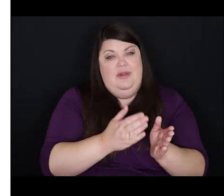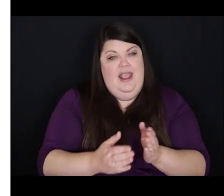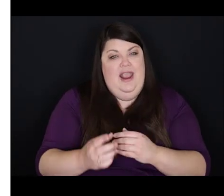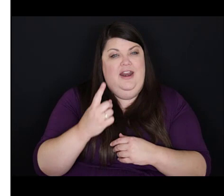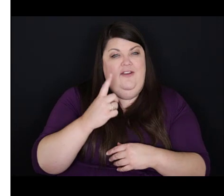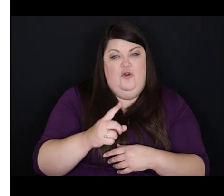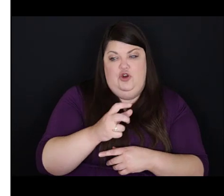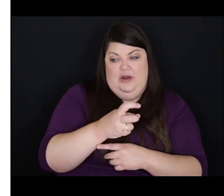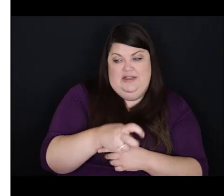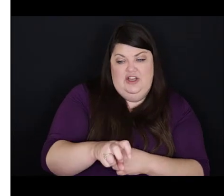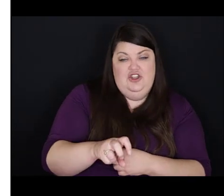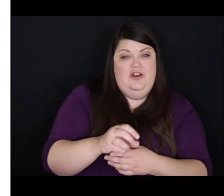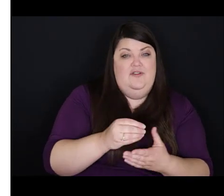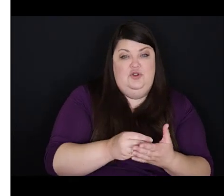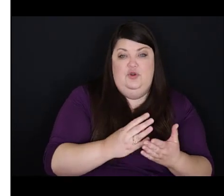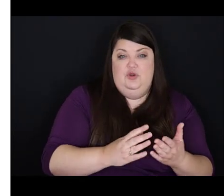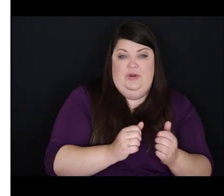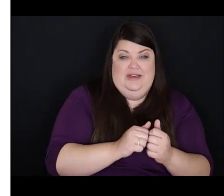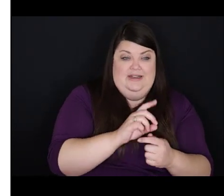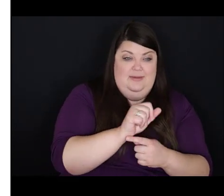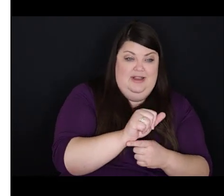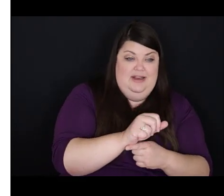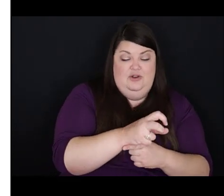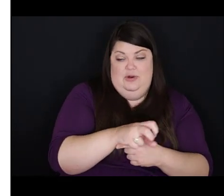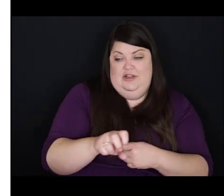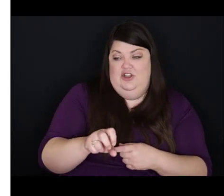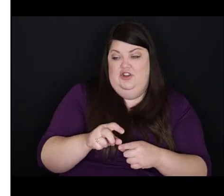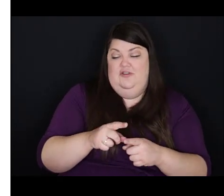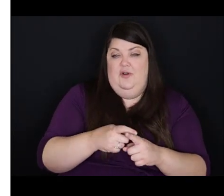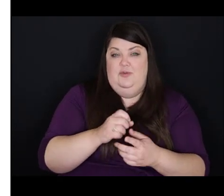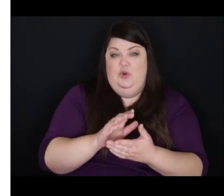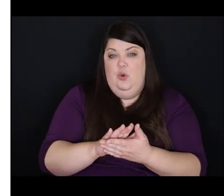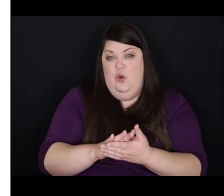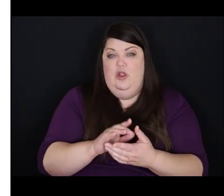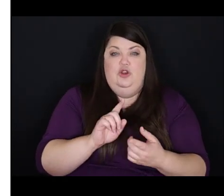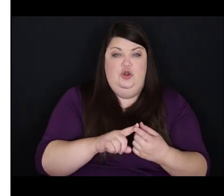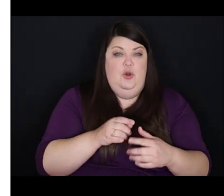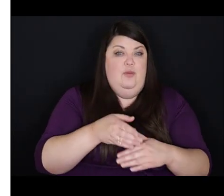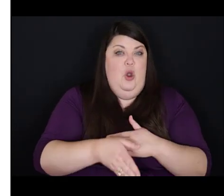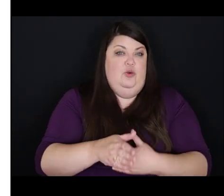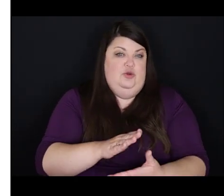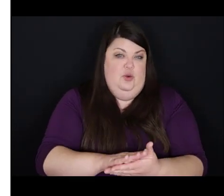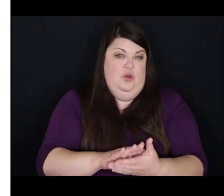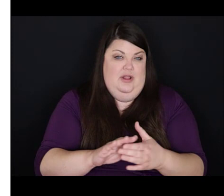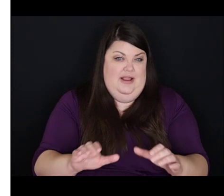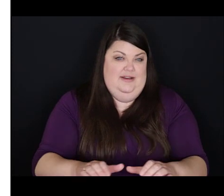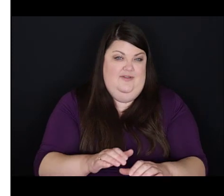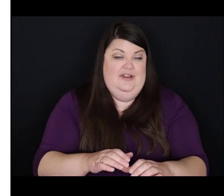from school to post-school activities, including pre-employment transition services